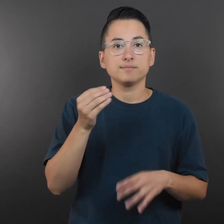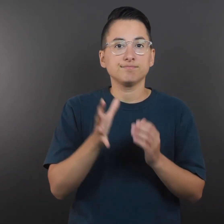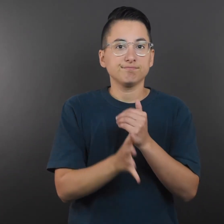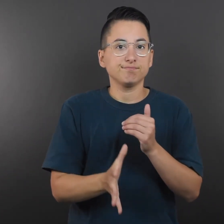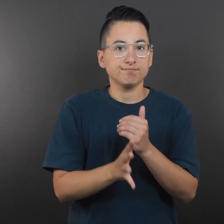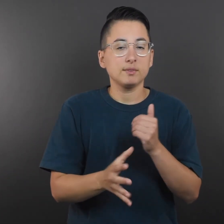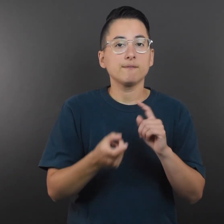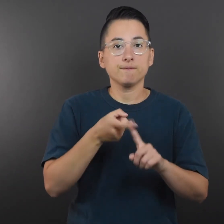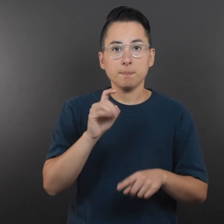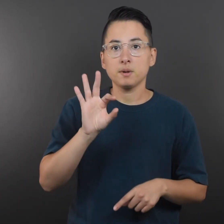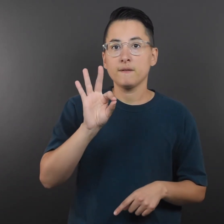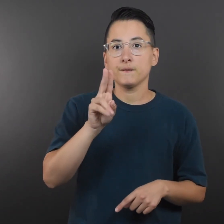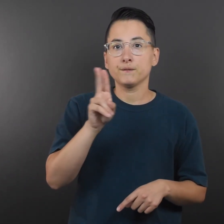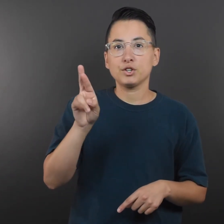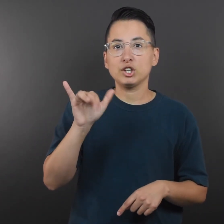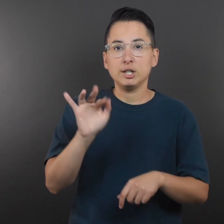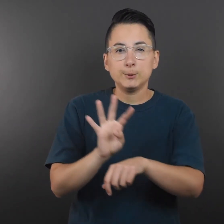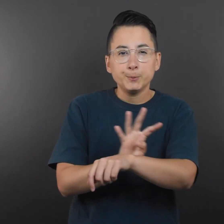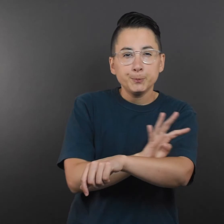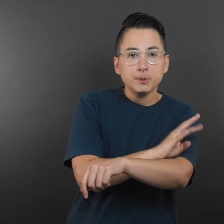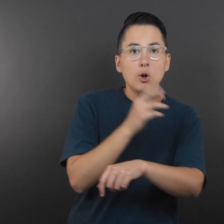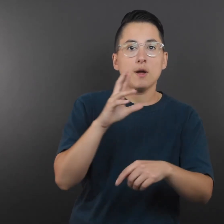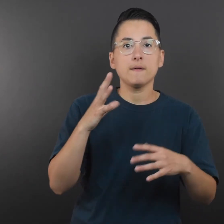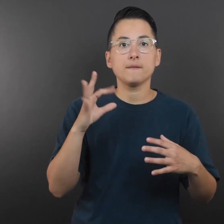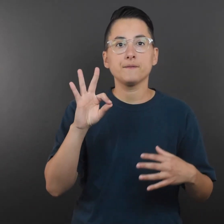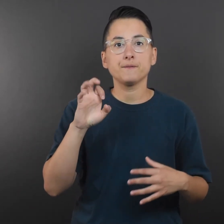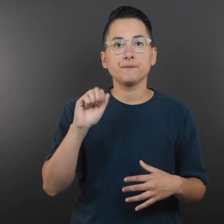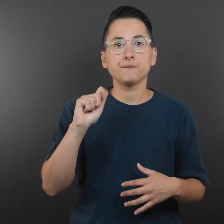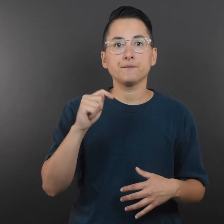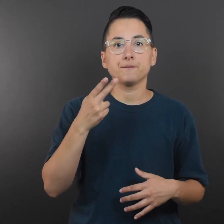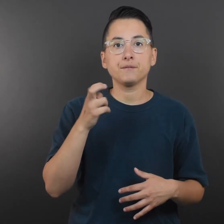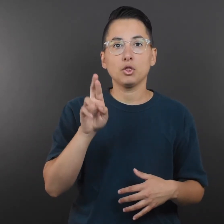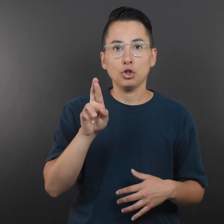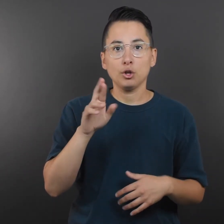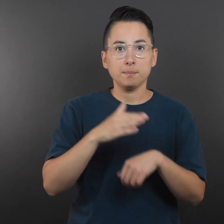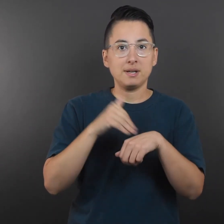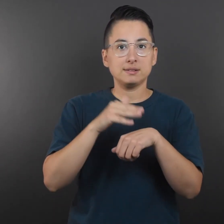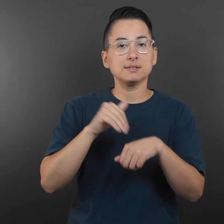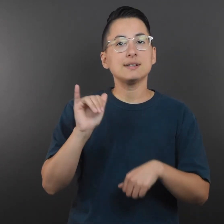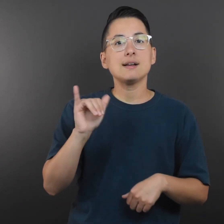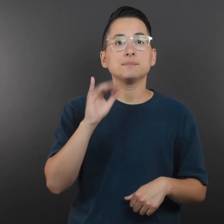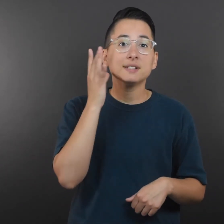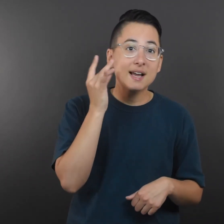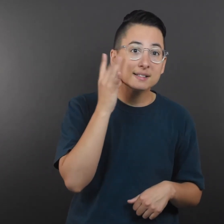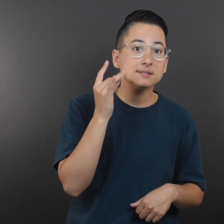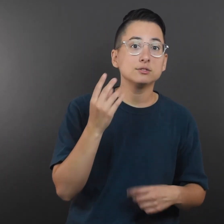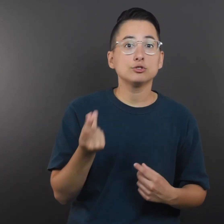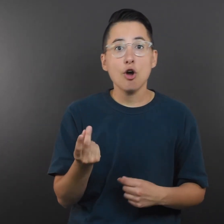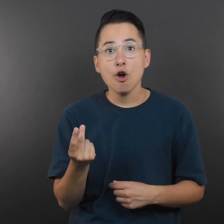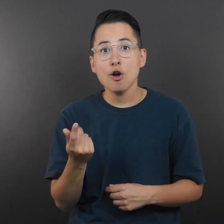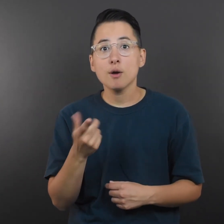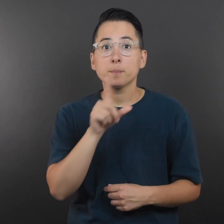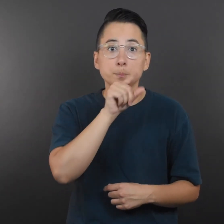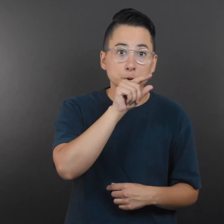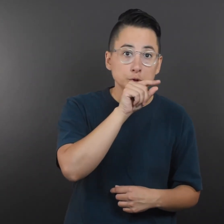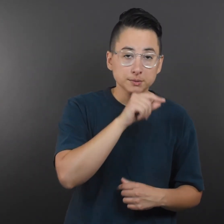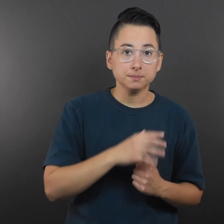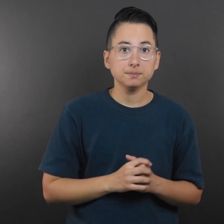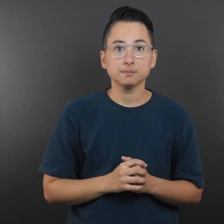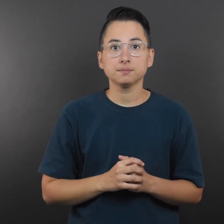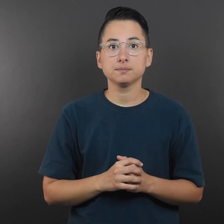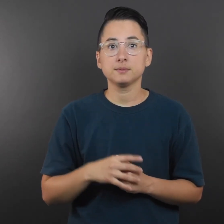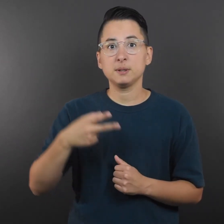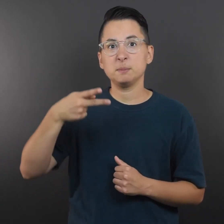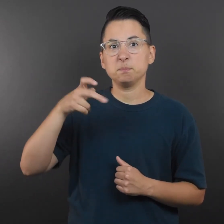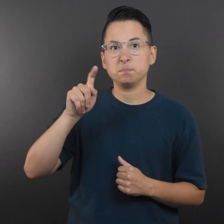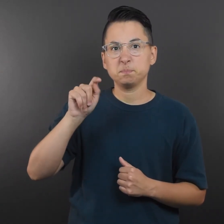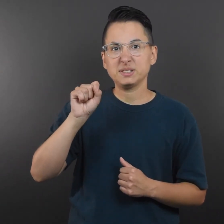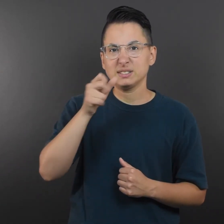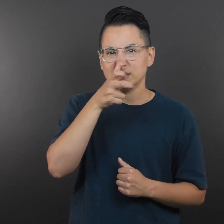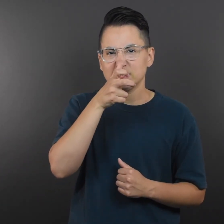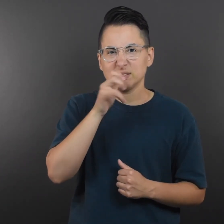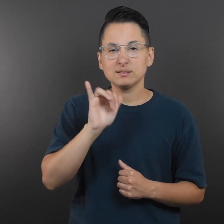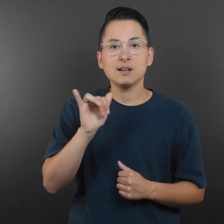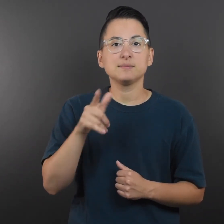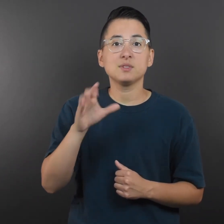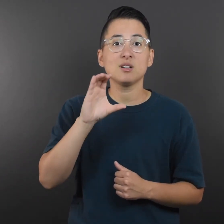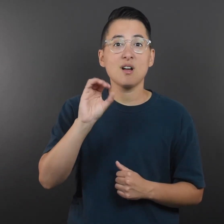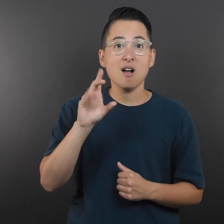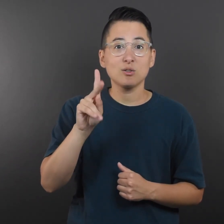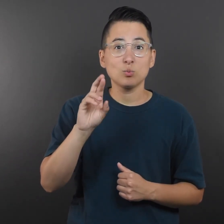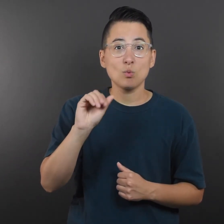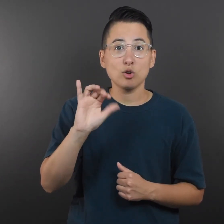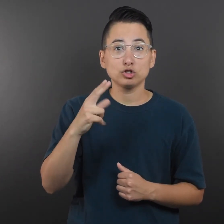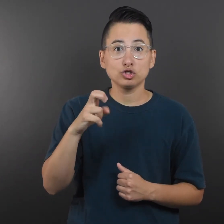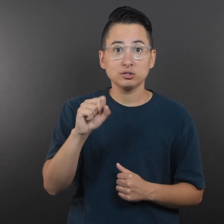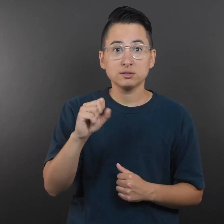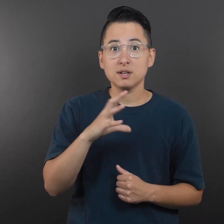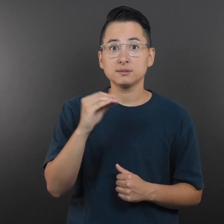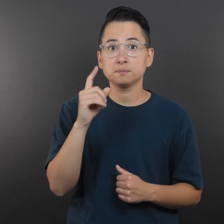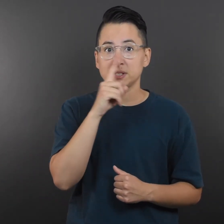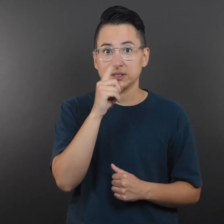feathered pets like cats, dogs and birds • Pests such as cockroaches and mice